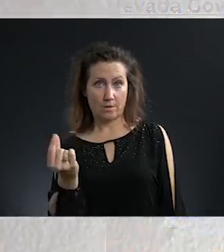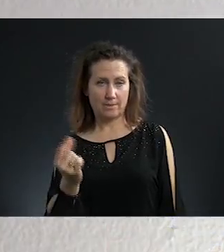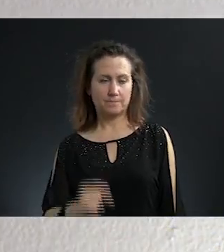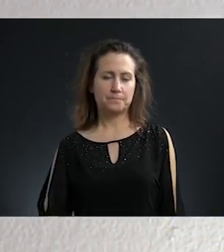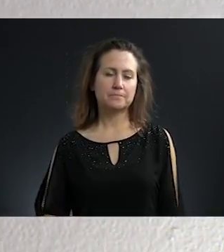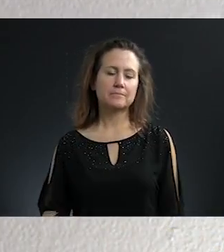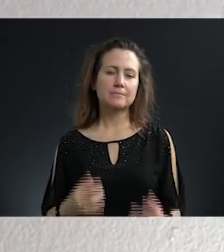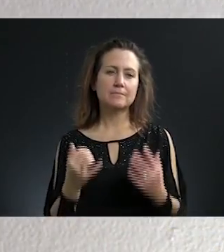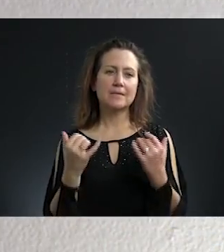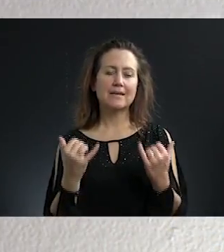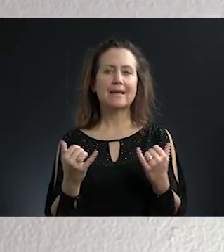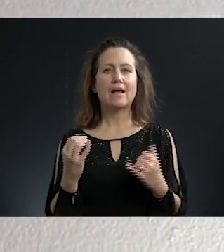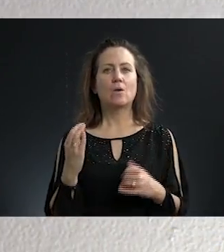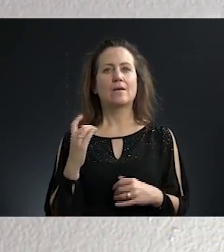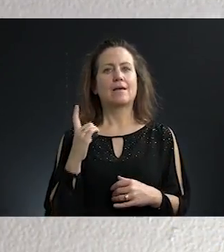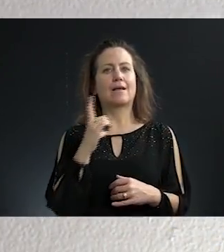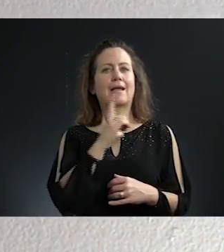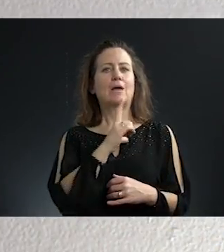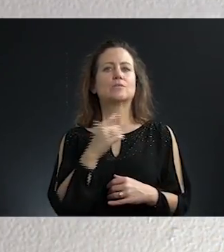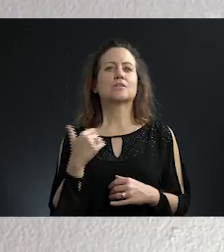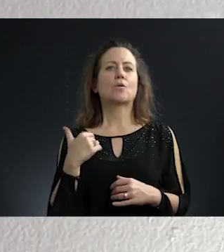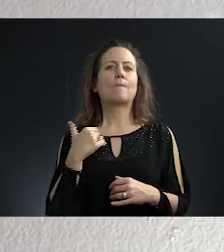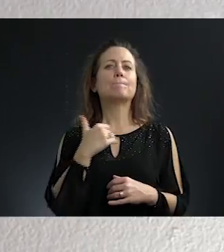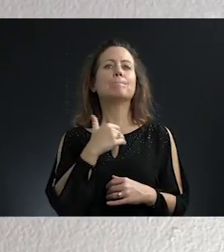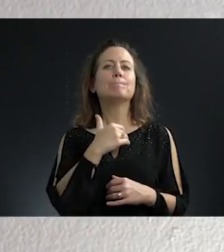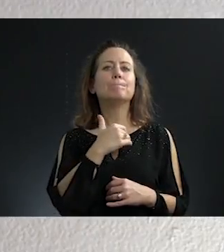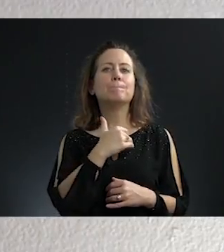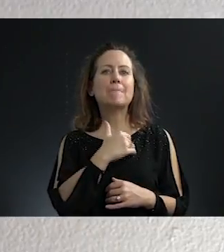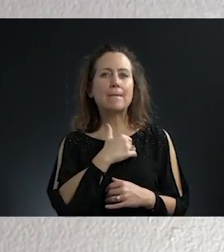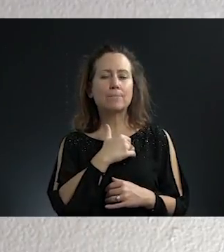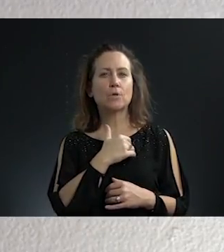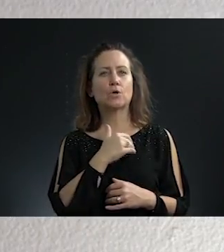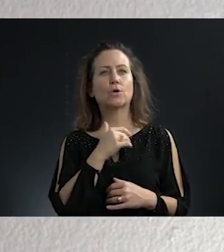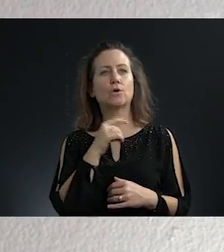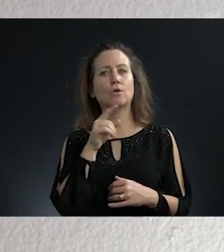Now as a council member remember it is your responsibility to view the minutes